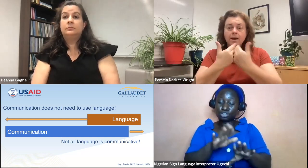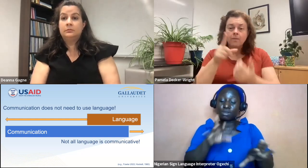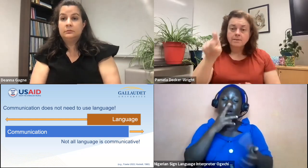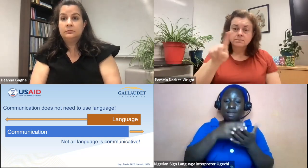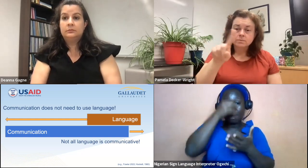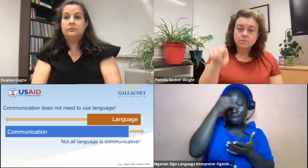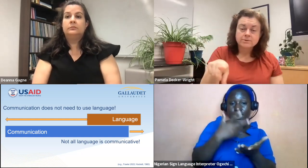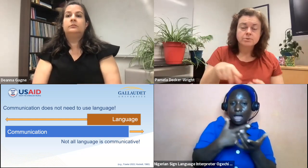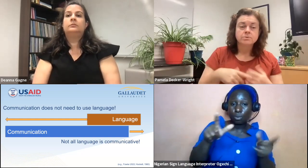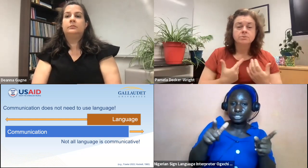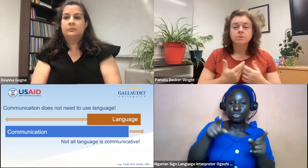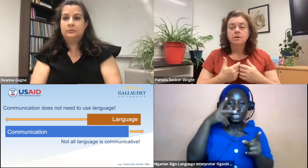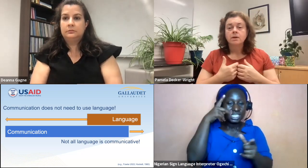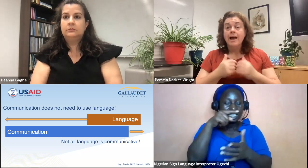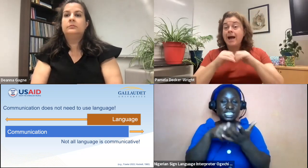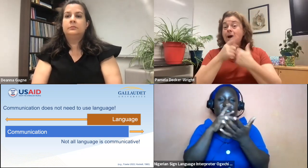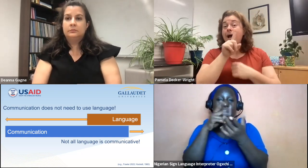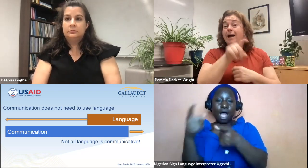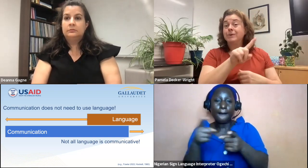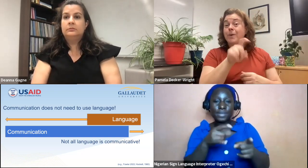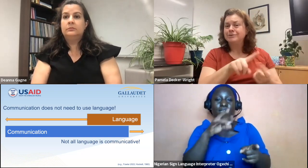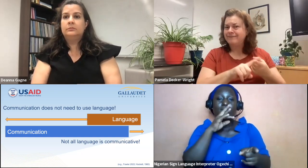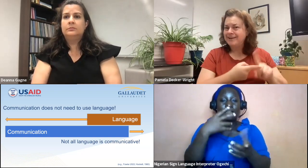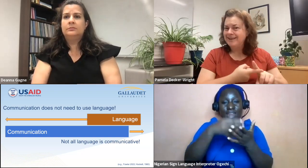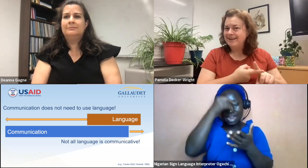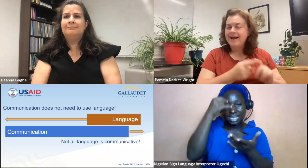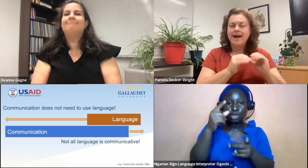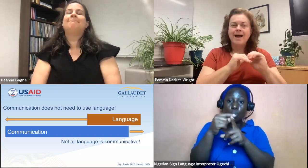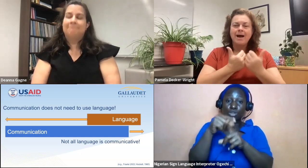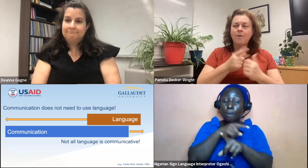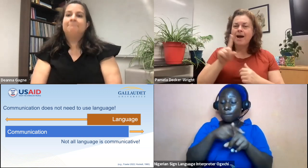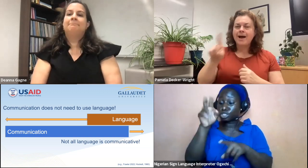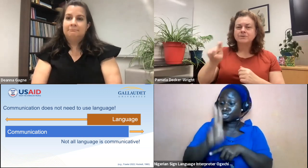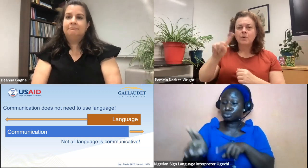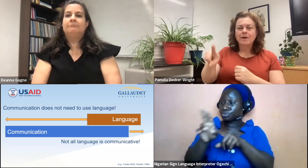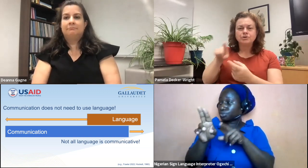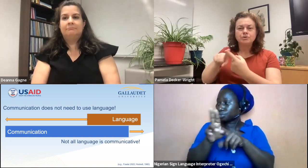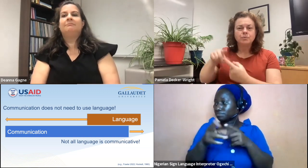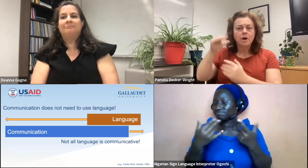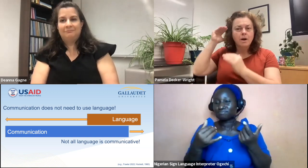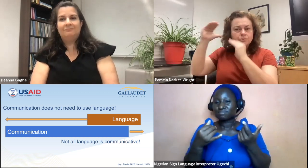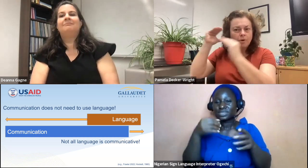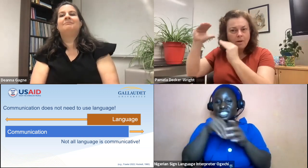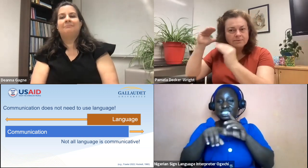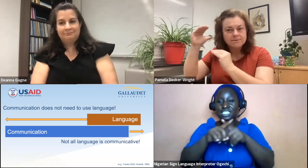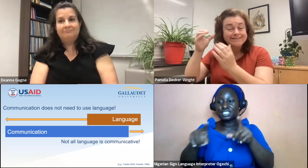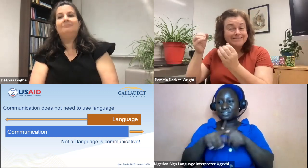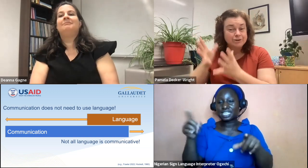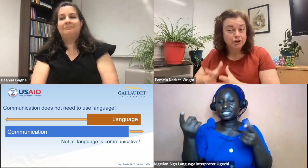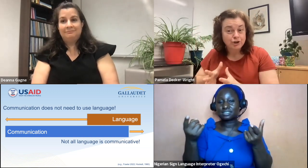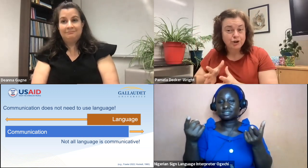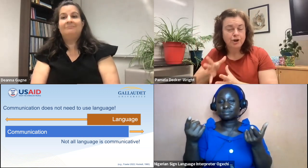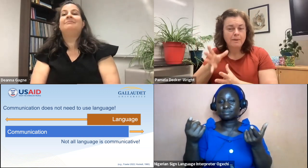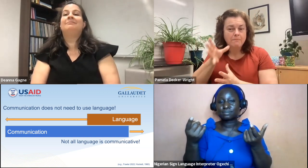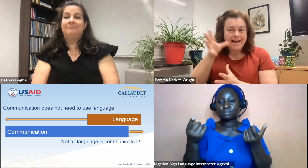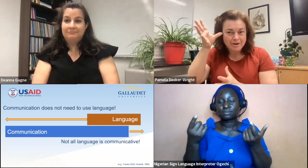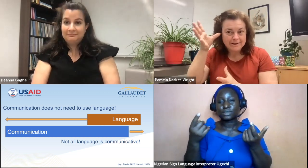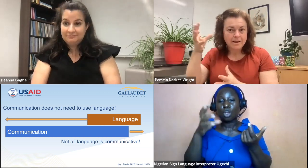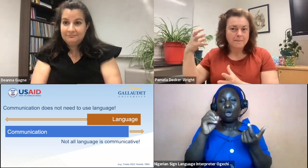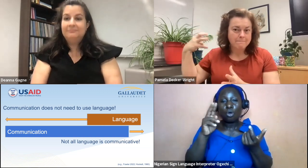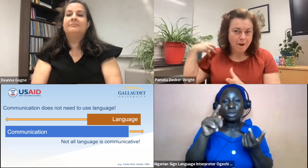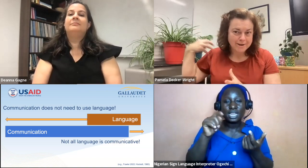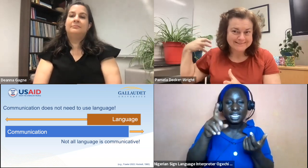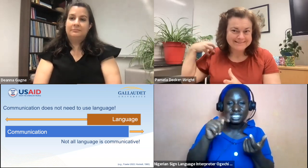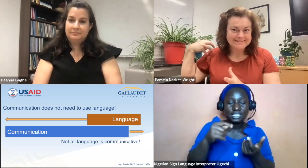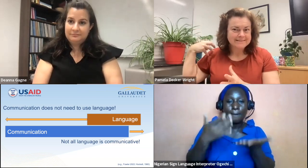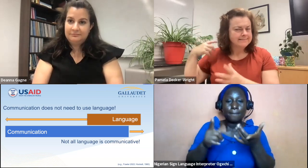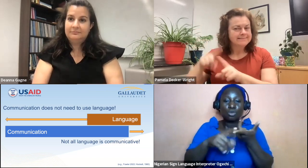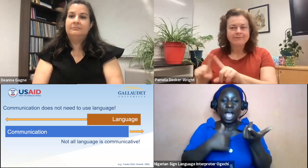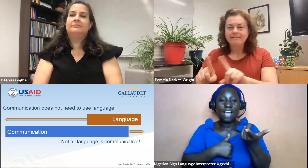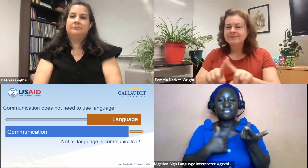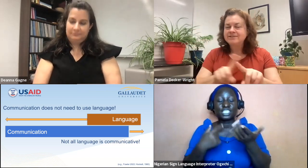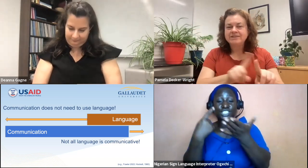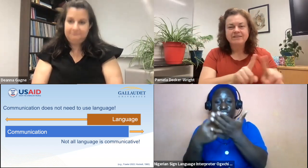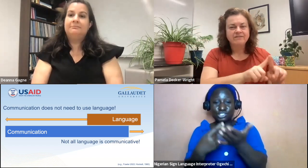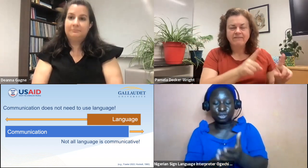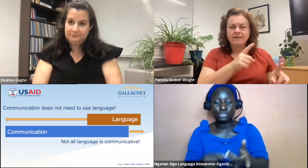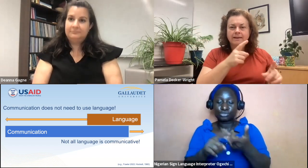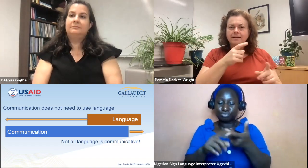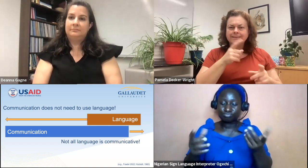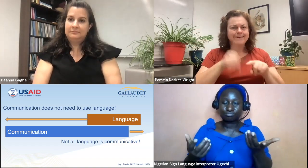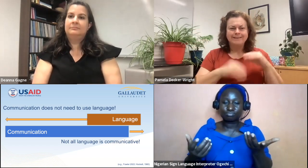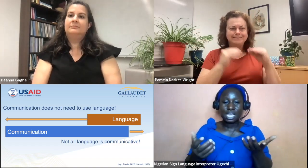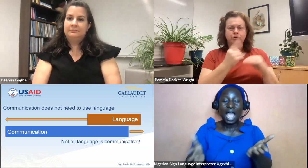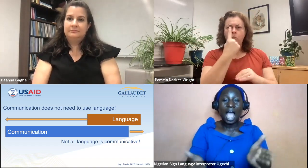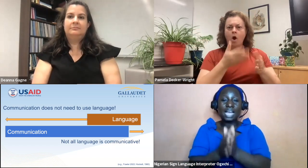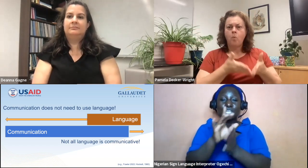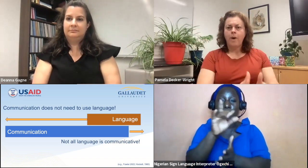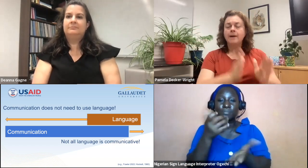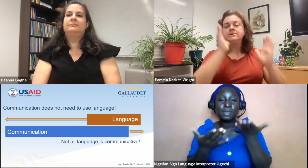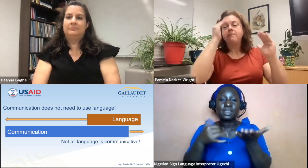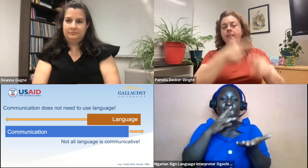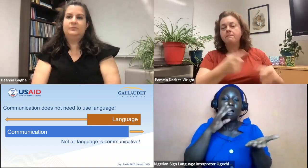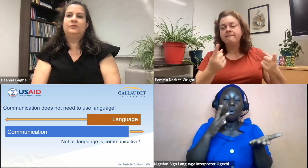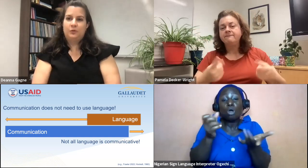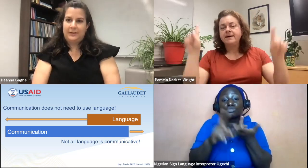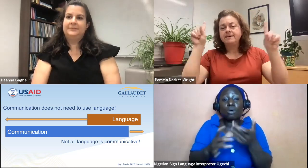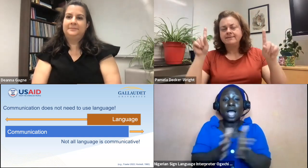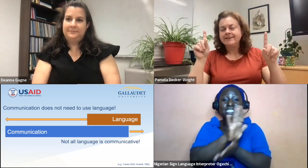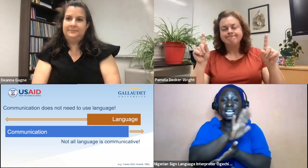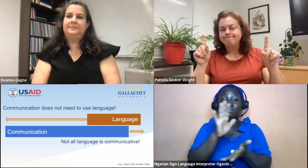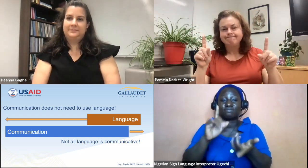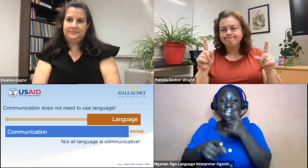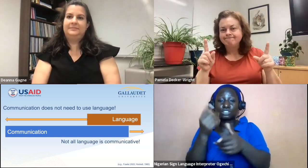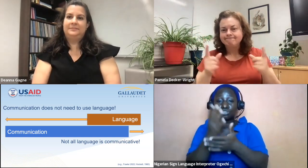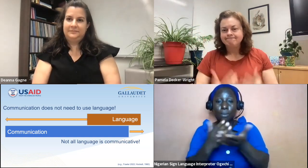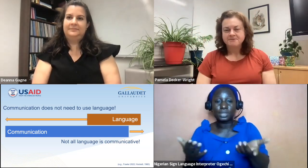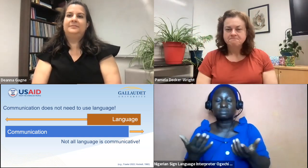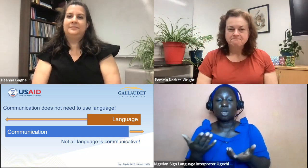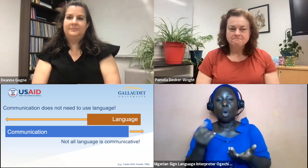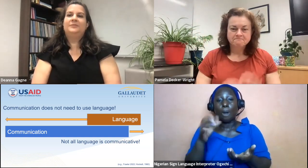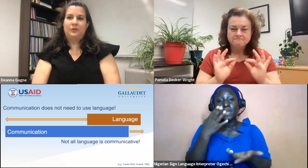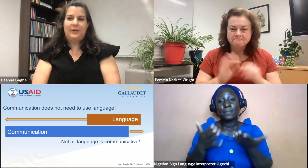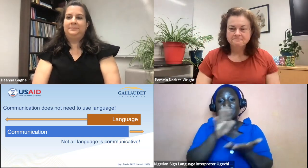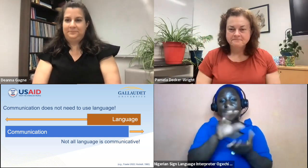where they're using it. To have a discussion to persuade. They want to ask questions. Maybe they are asking their friends something as opposed to acting another adult or acting. The teacher asking an employer in these different contexts it's different. So you're never just teaching something one way and then expecting them to be